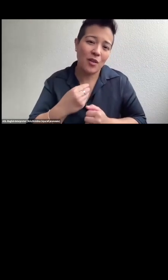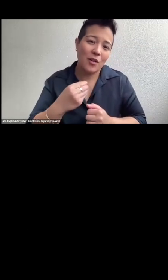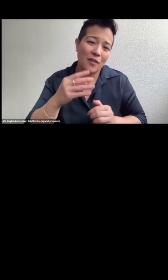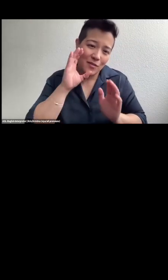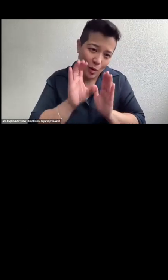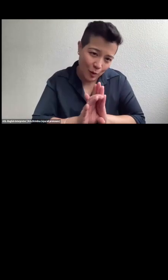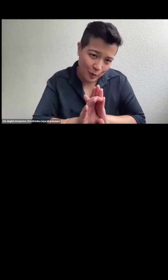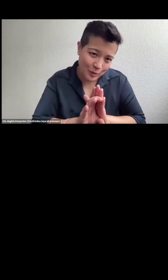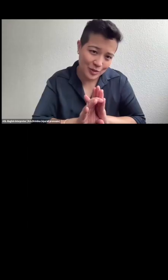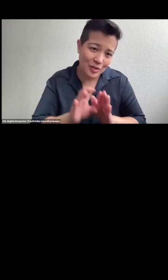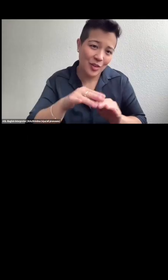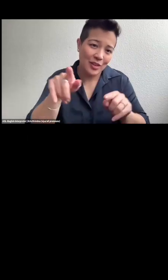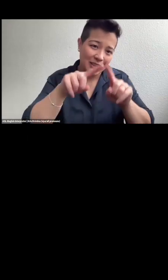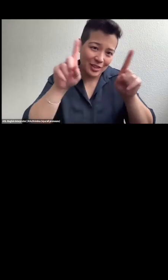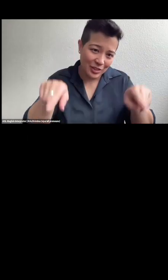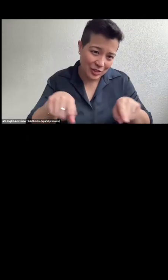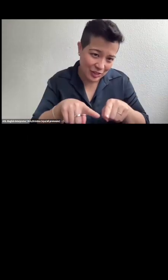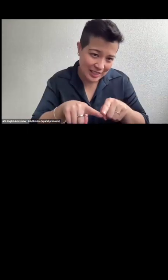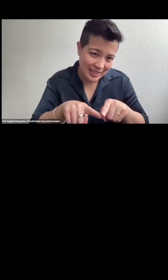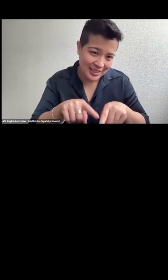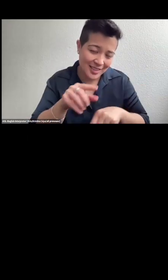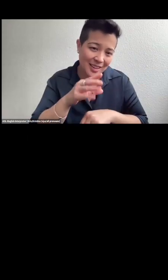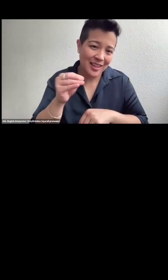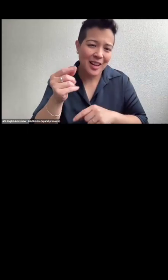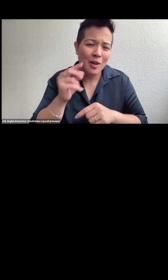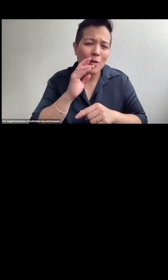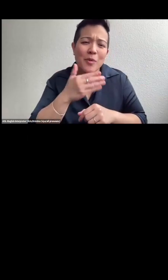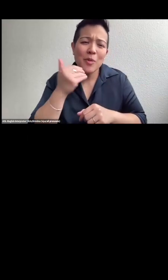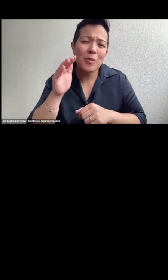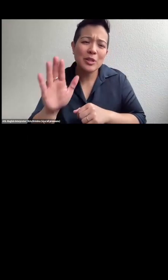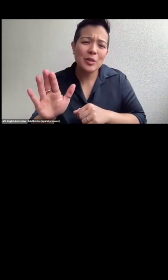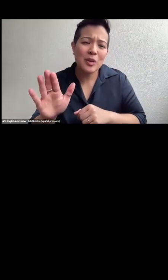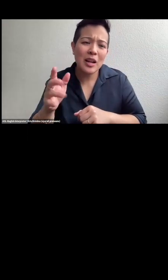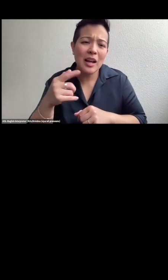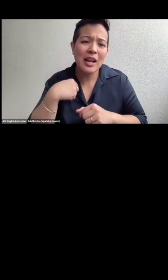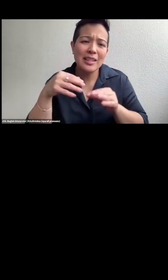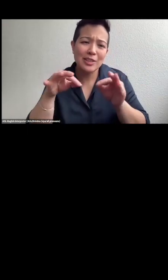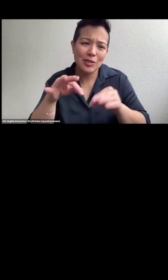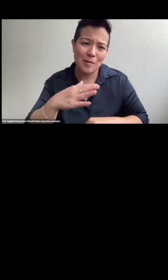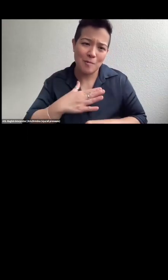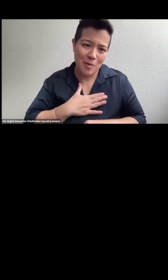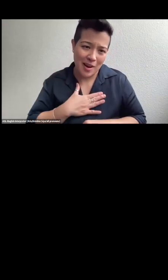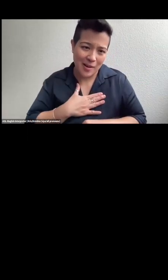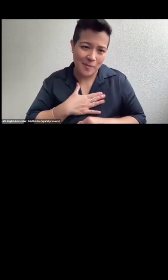on the screen, and what would be the best way, I can describe mine and then maybe we can pass it to